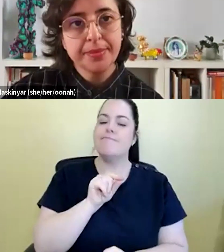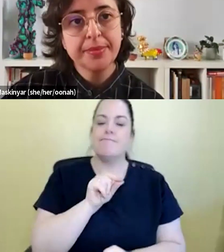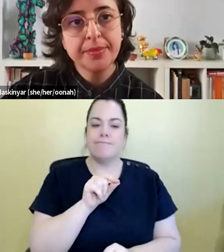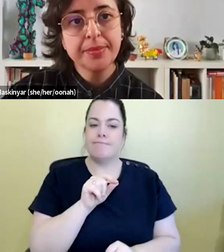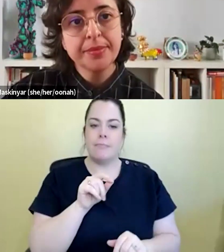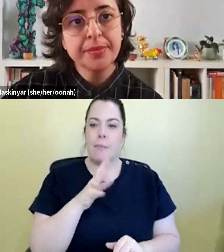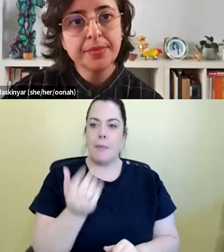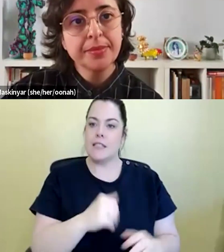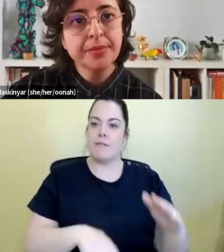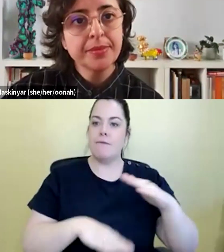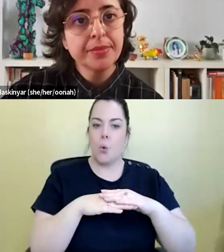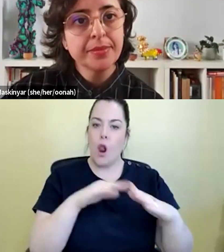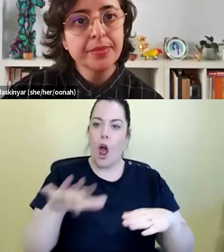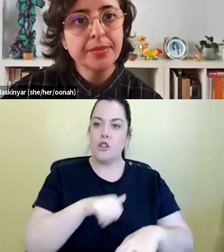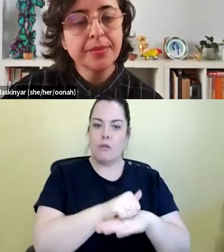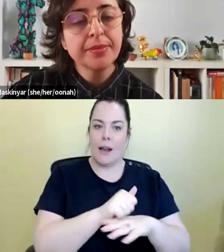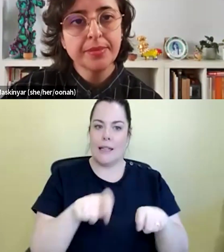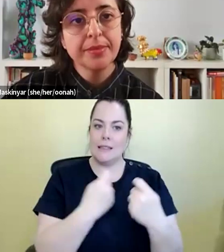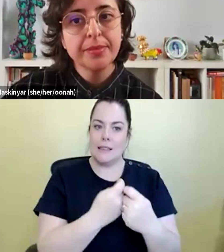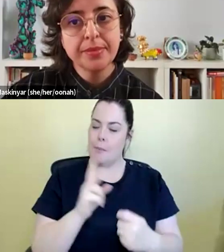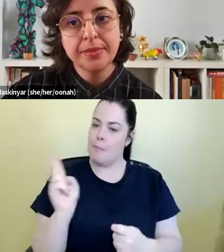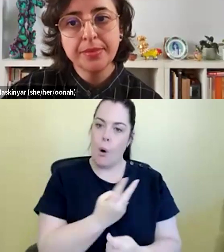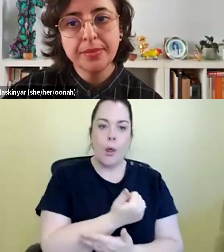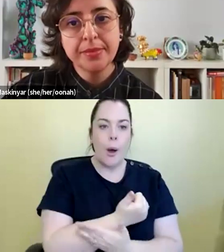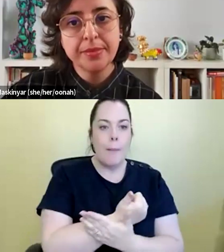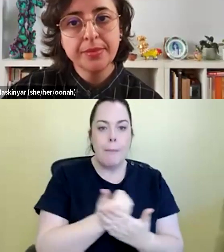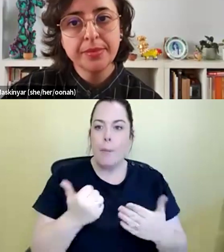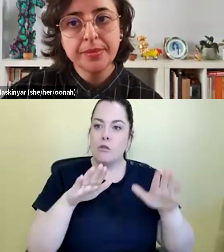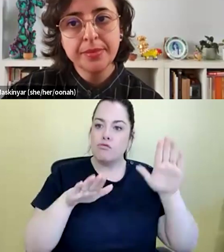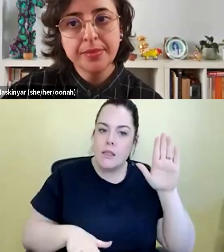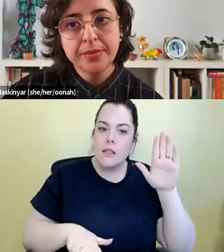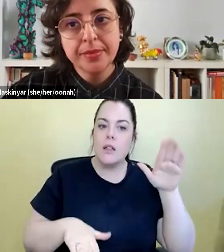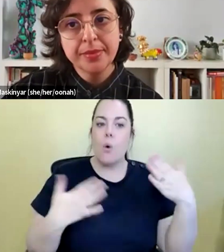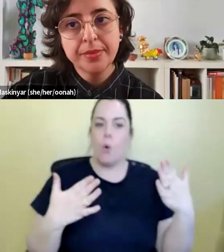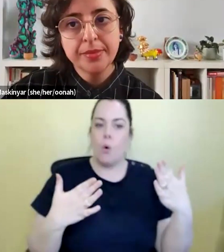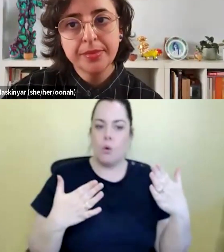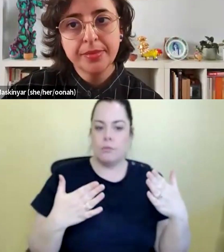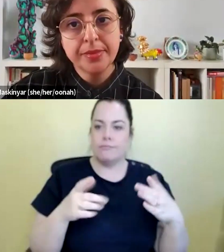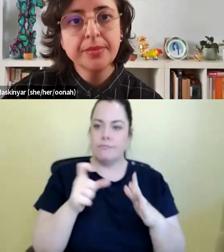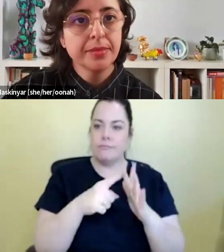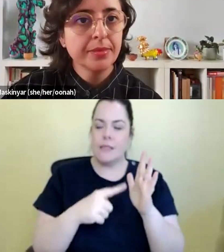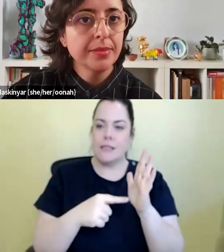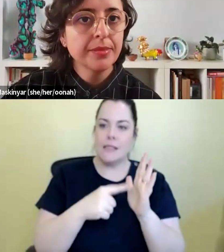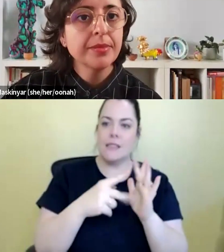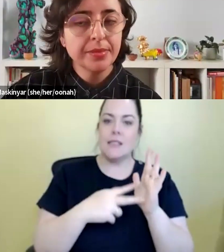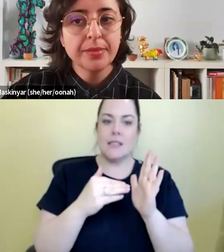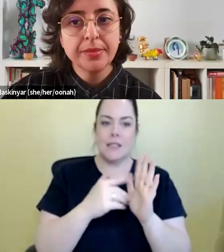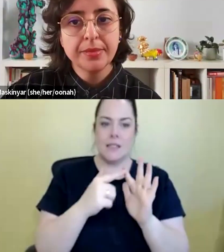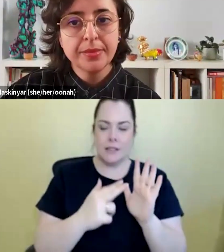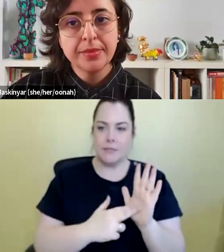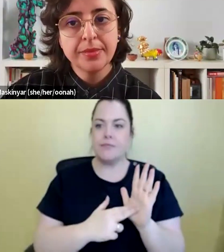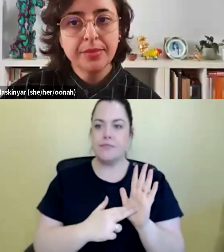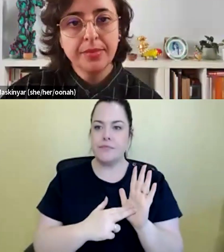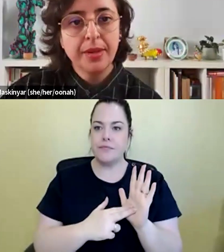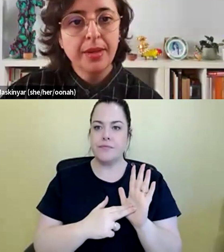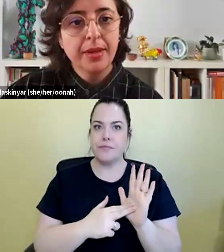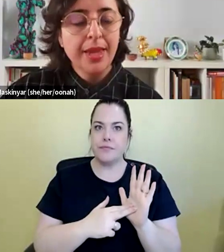it needs to be permanent -- minimum permanent residence for both artists and curators.